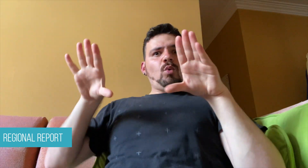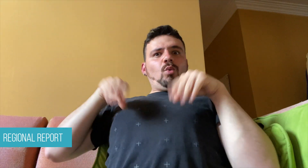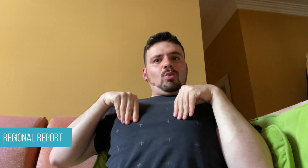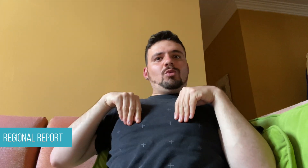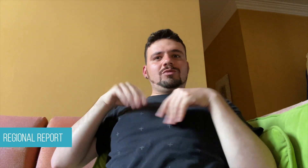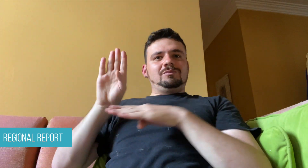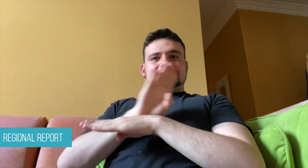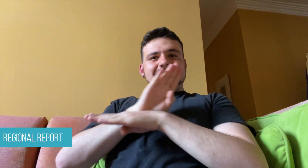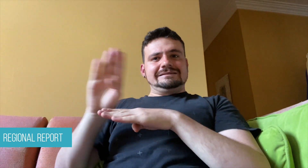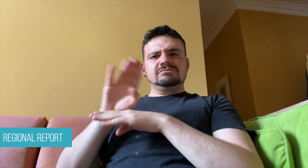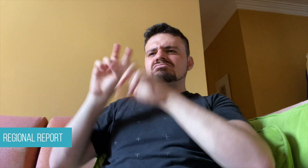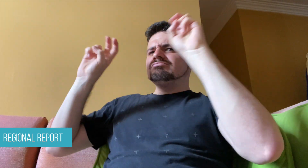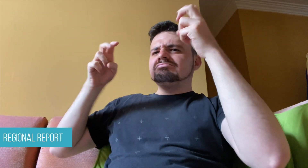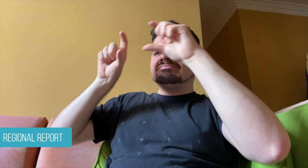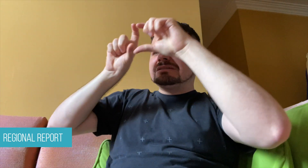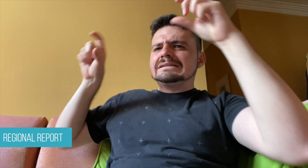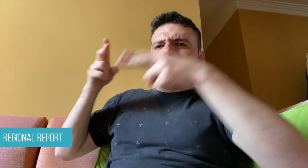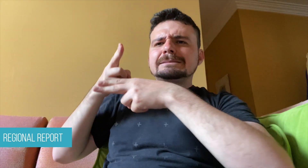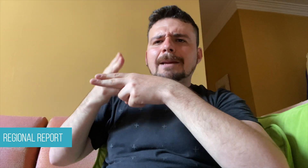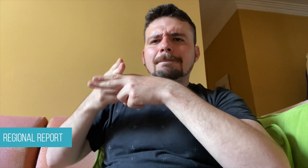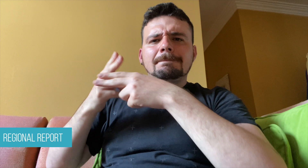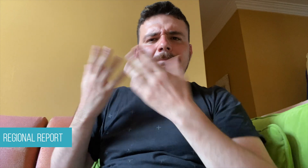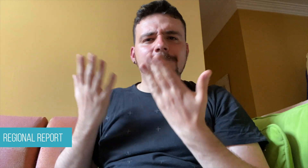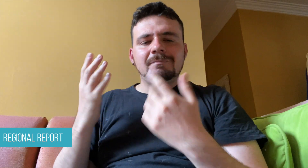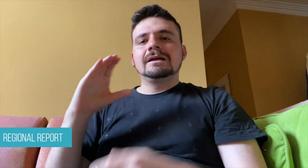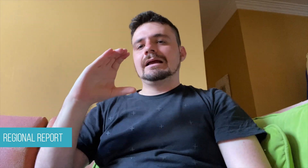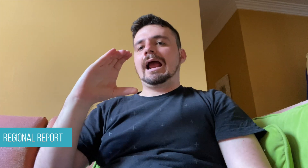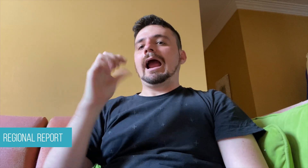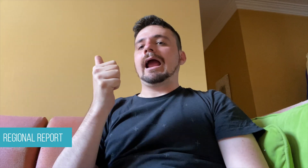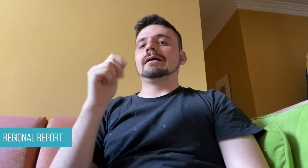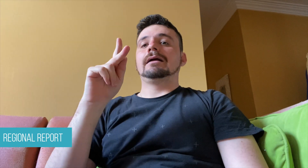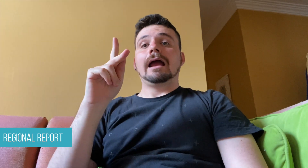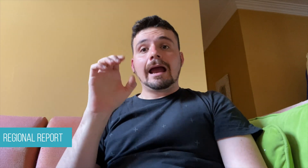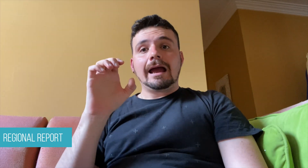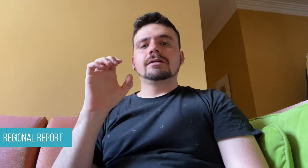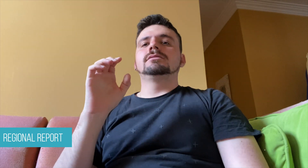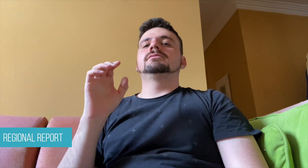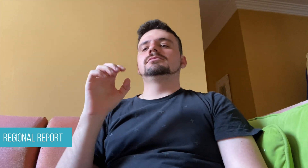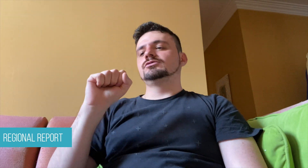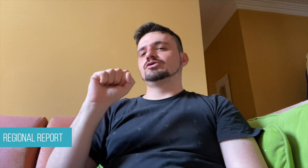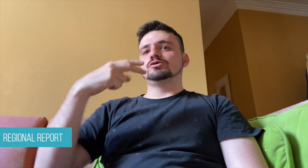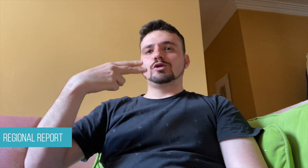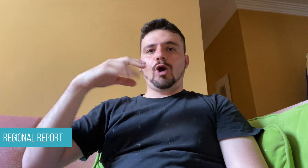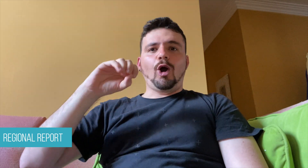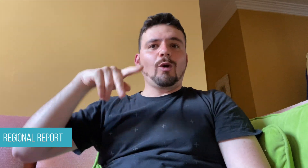we have our own dreams that we want to achieve. His business